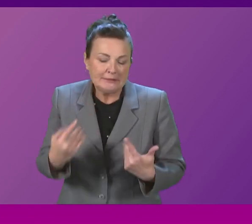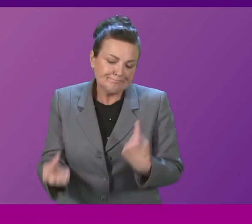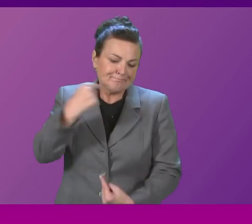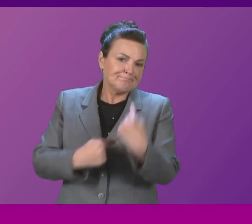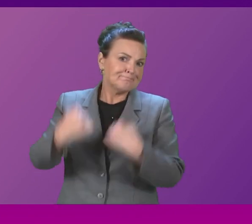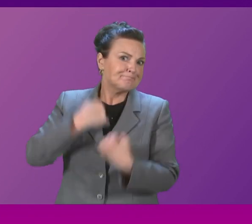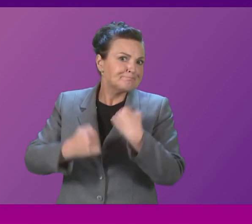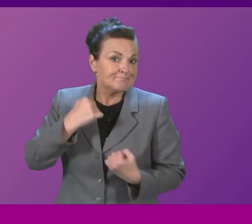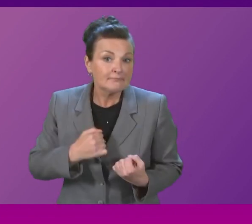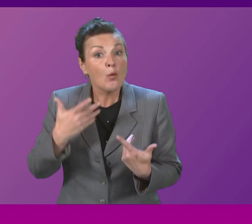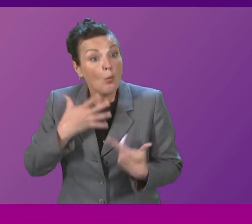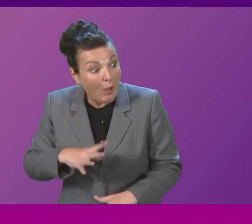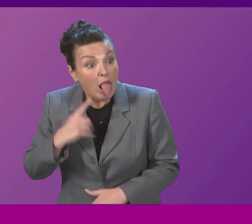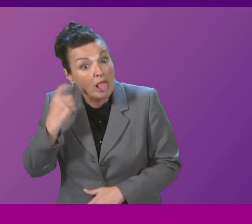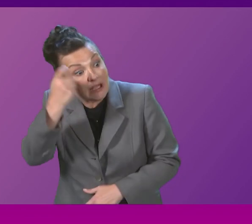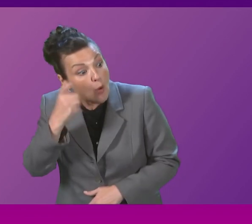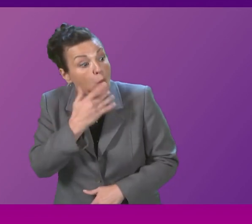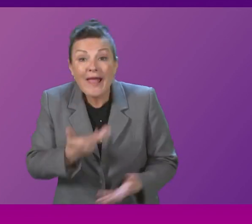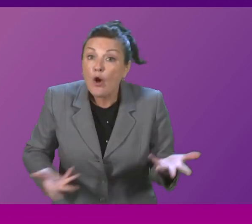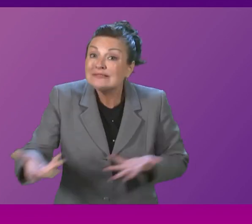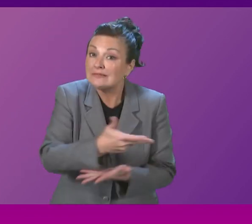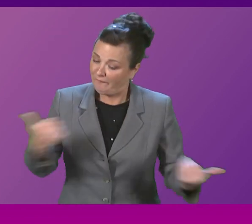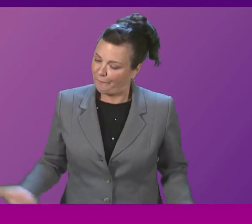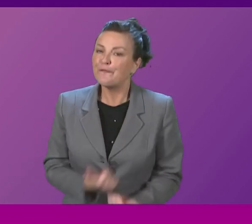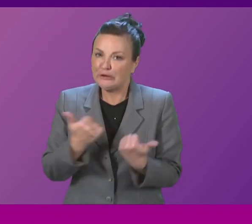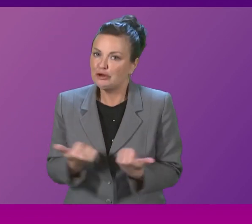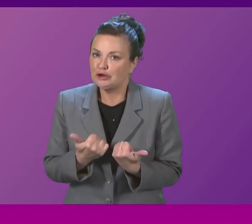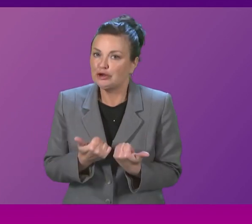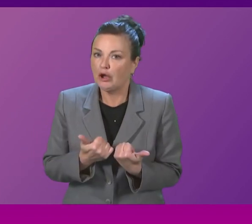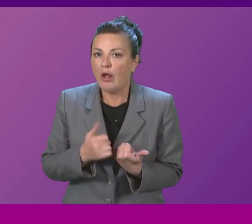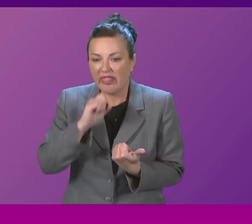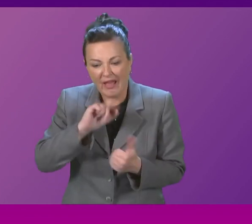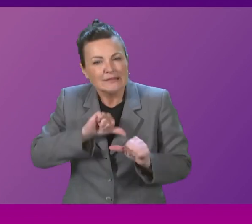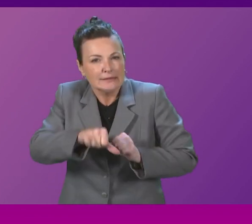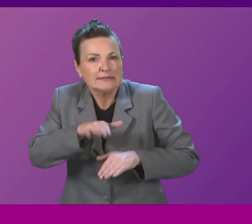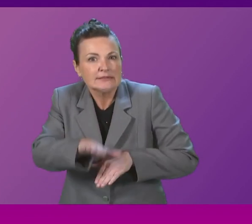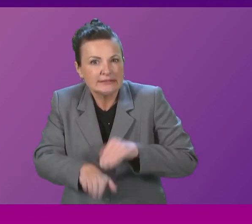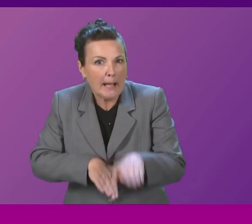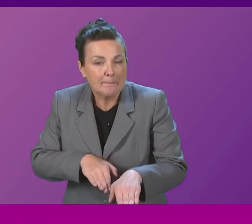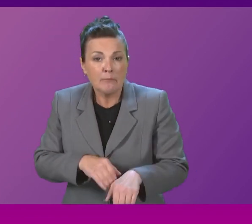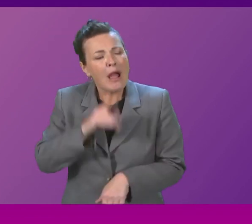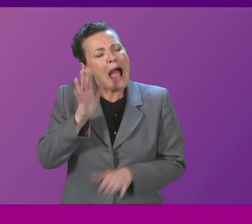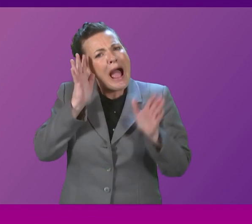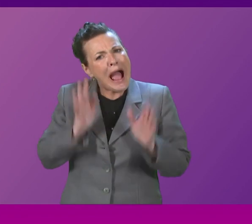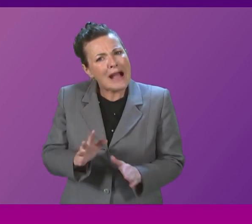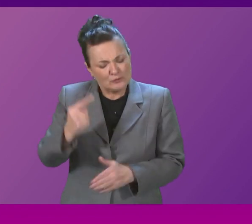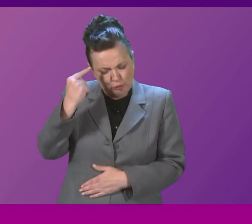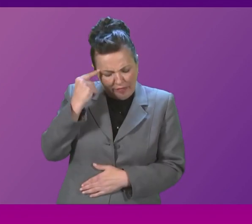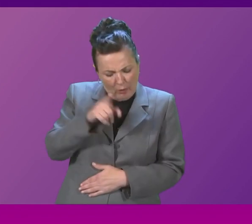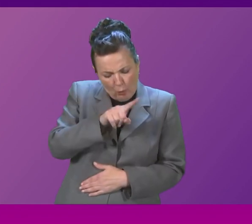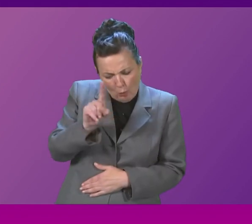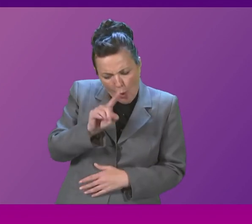Of course, it will be important to look at how proposals would interlink with implementation